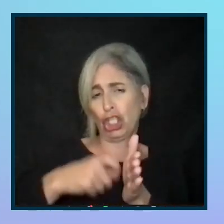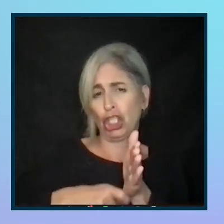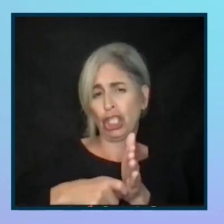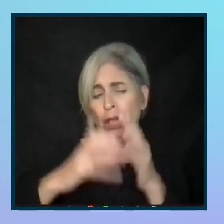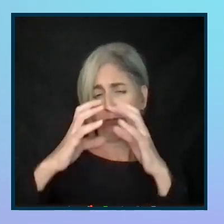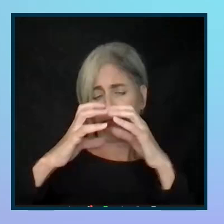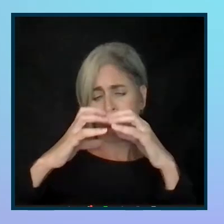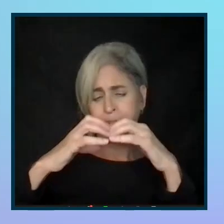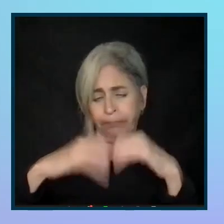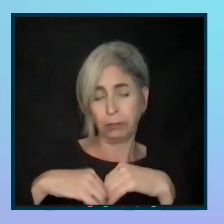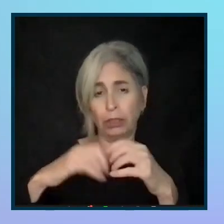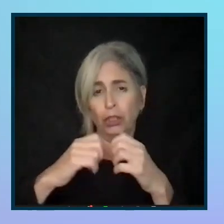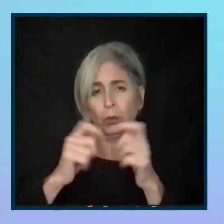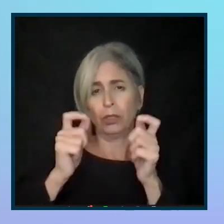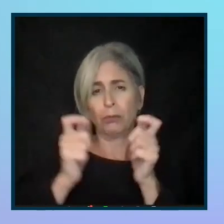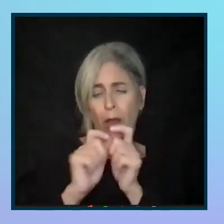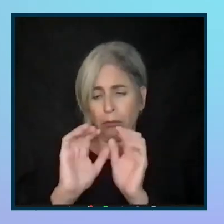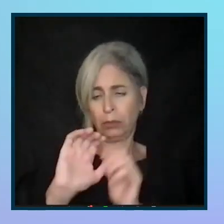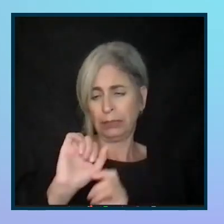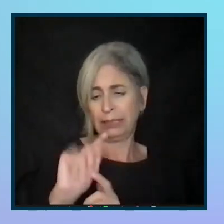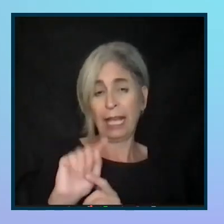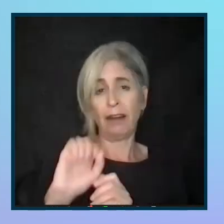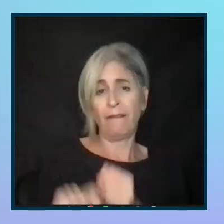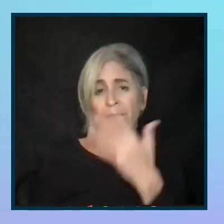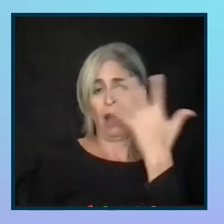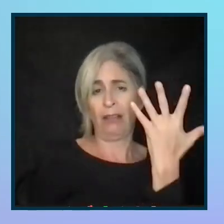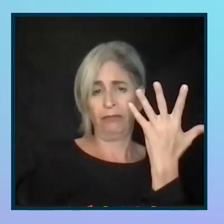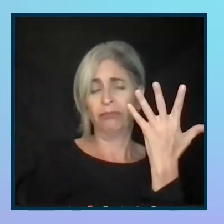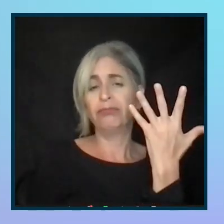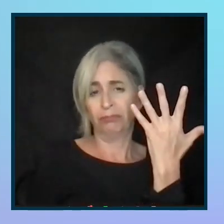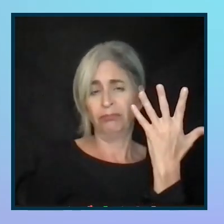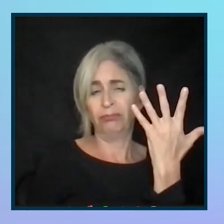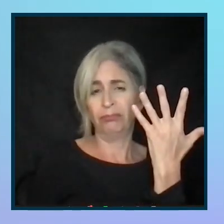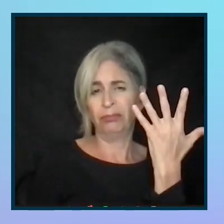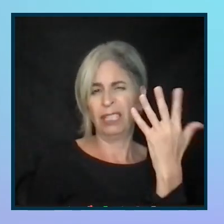to a small set of five every couple of weeks,